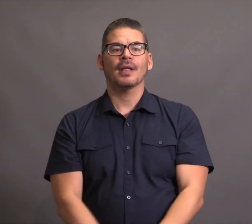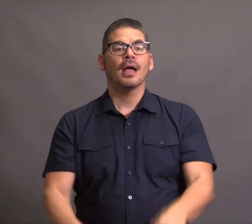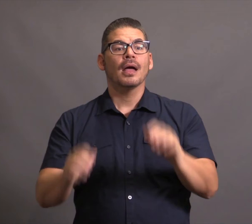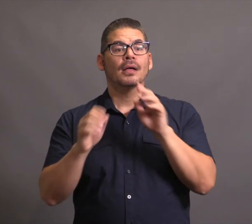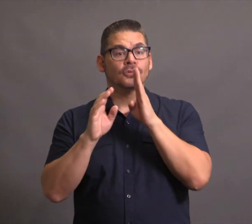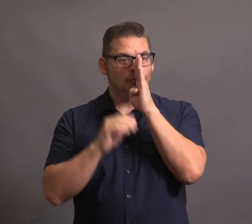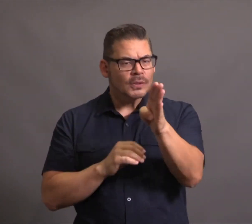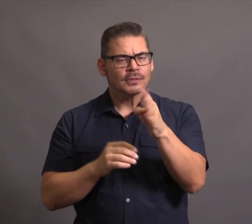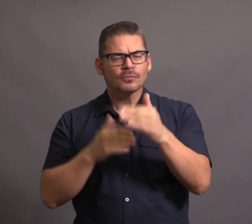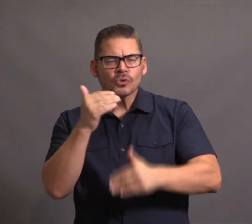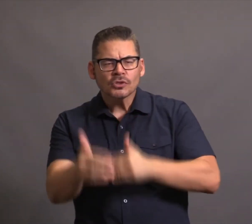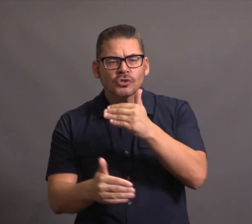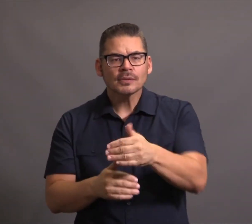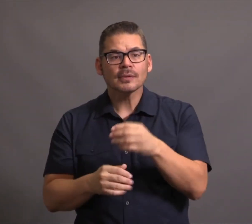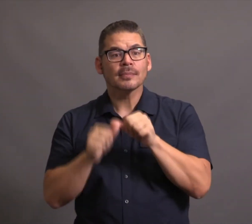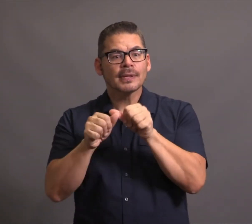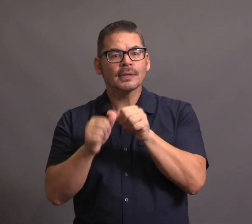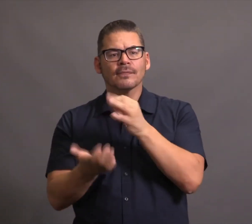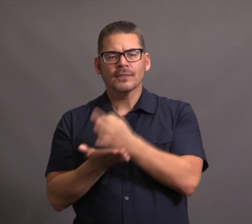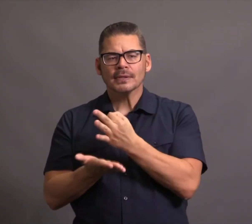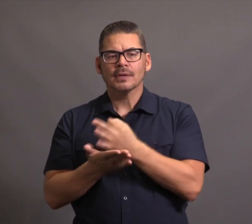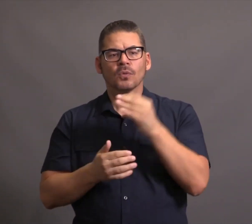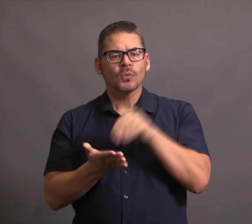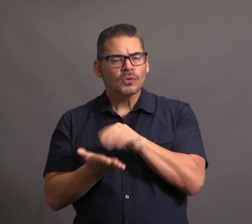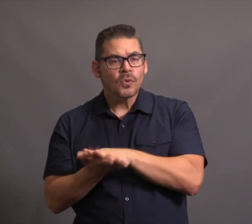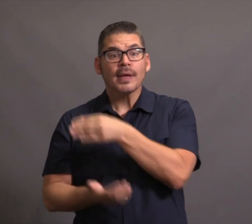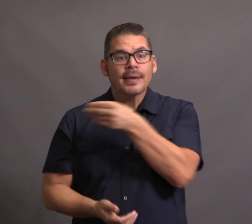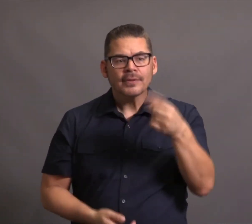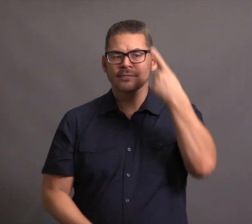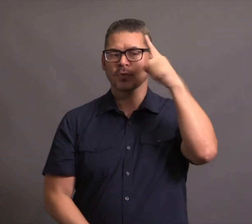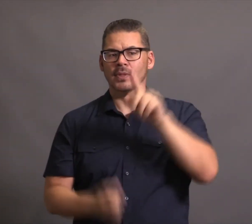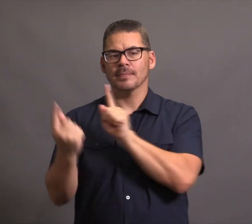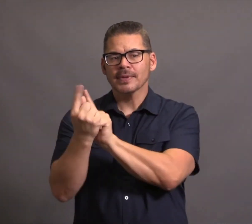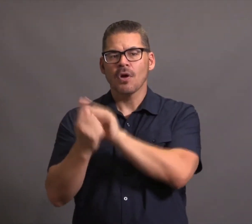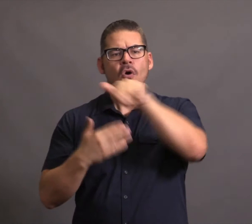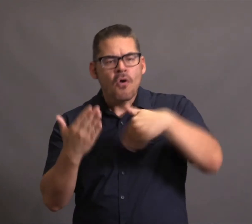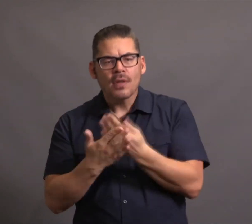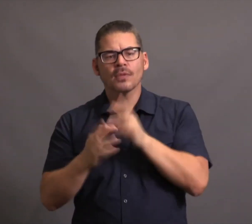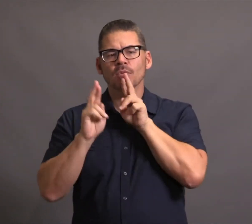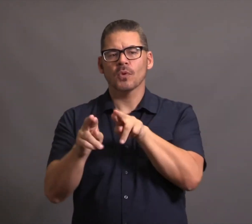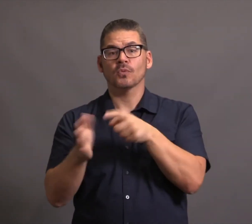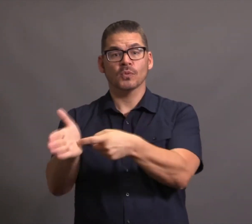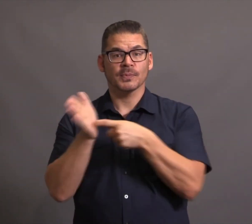Direct procedures for maintaining the financial records of the agency and for and for meeting all reporting requirements.